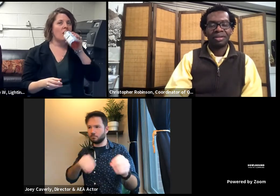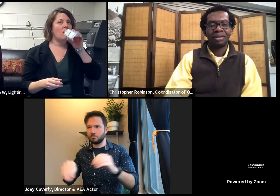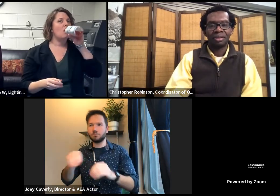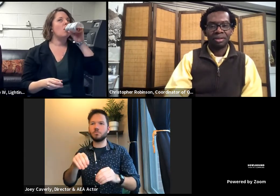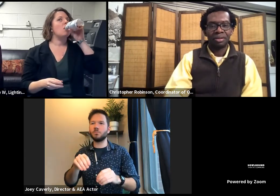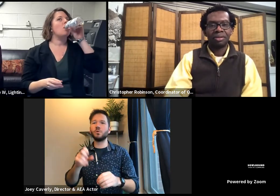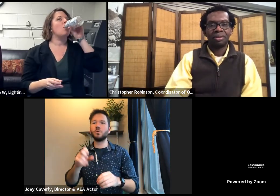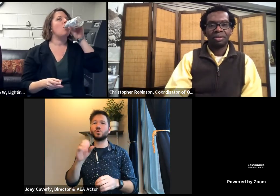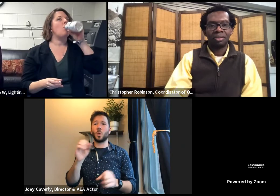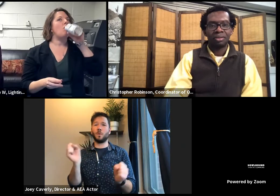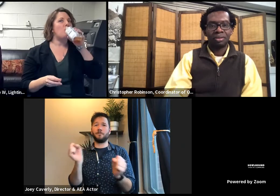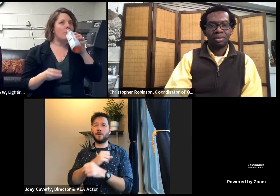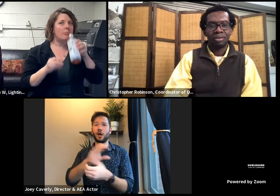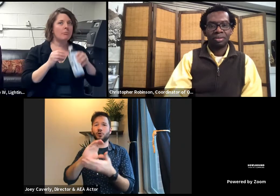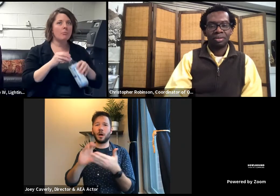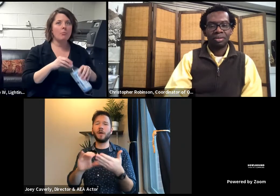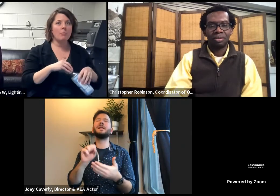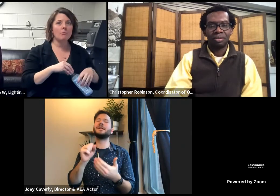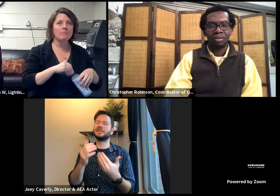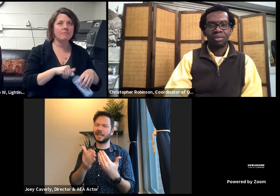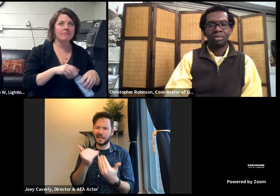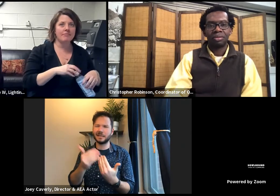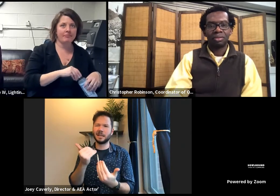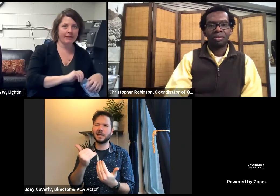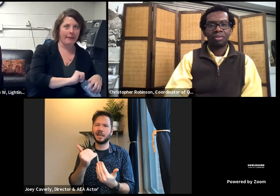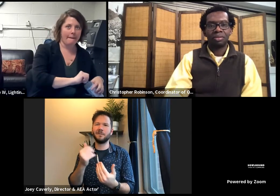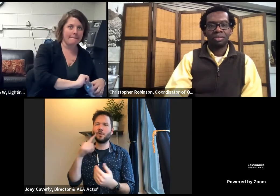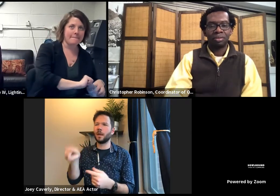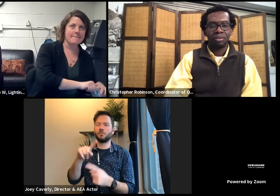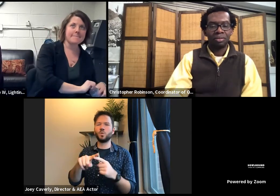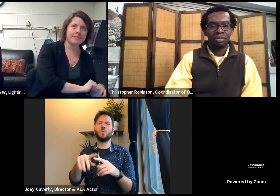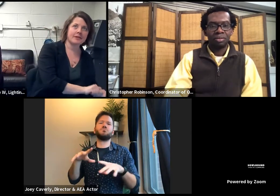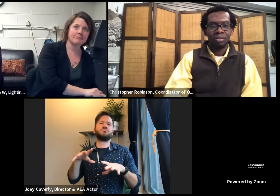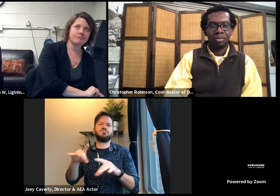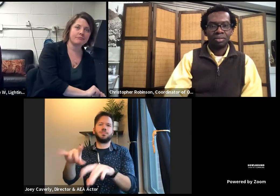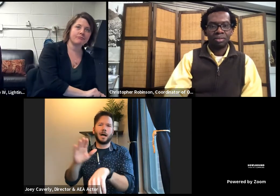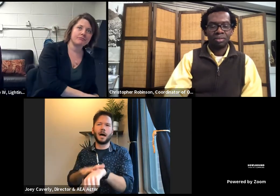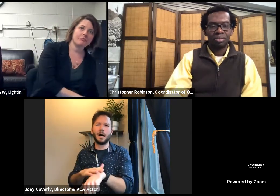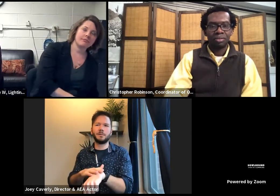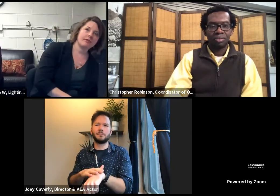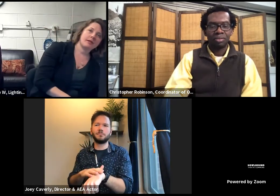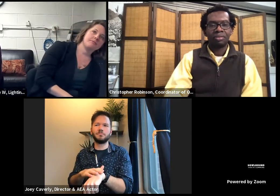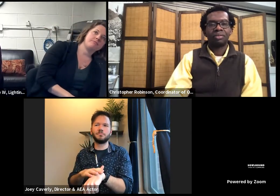deaf artists already have an innate ability of visual acuity as well as muscle memory,